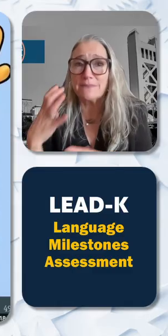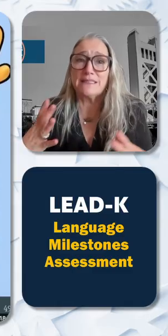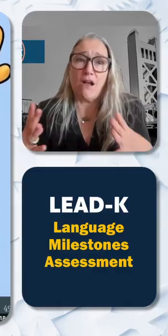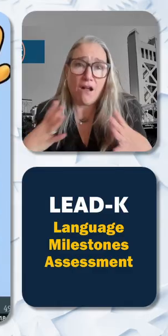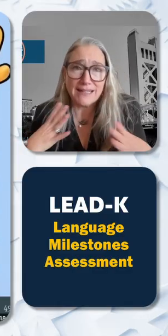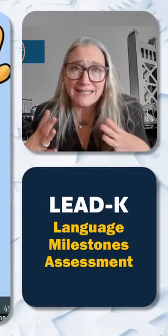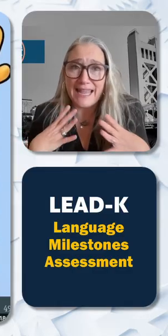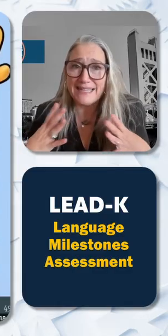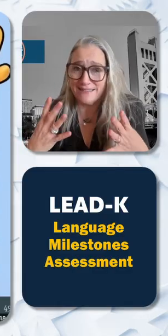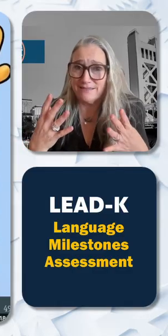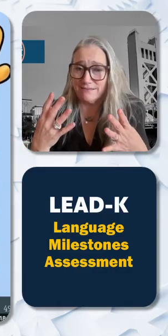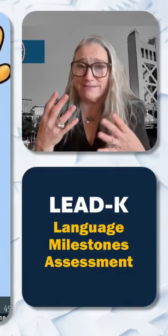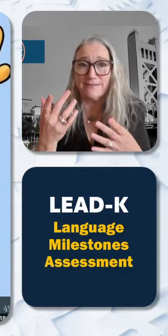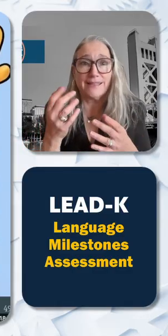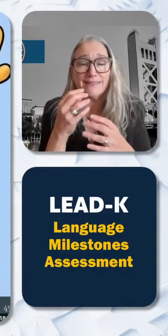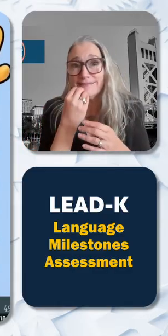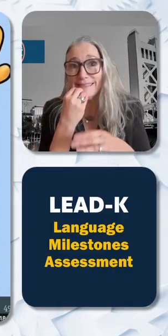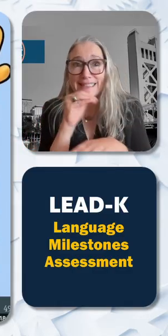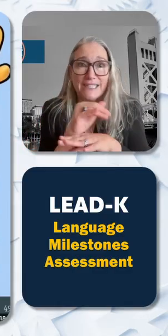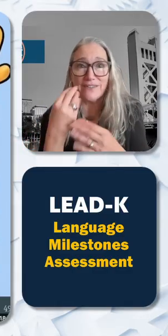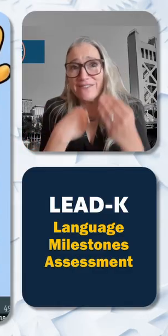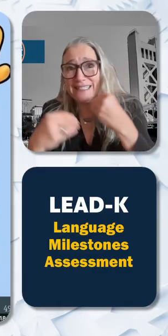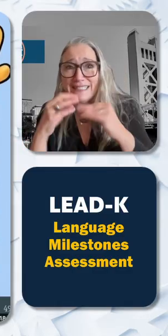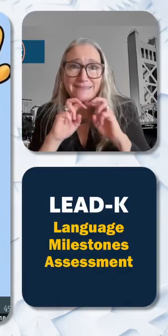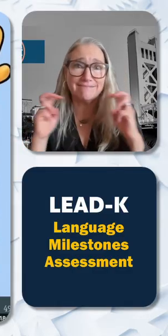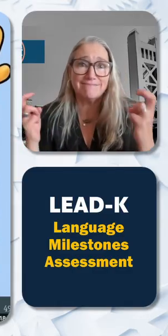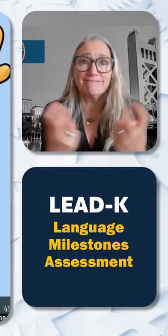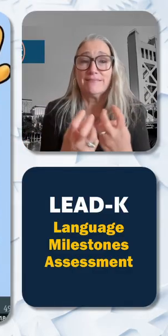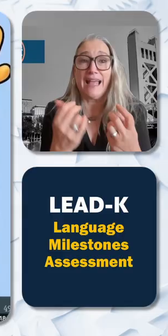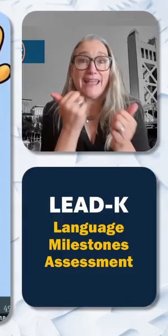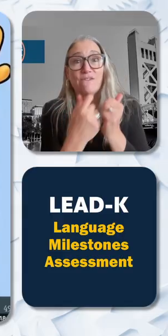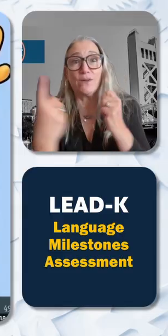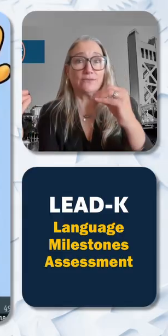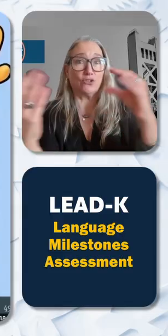feel left out during Thanksgiving, Christmas, or any type of holiday. During this